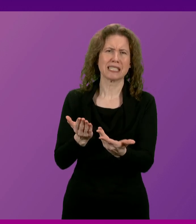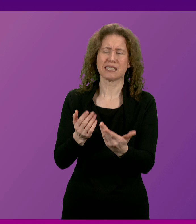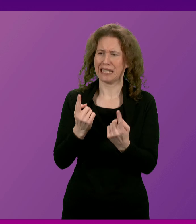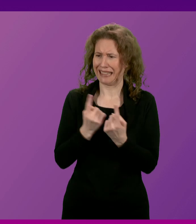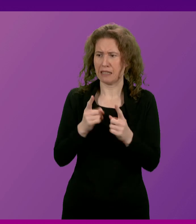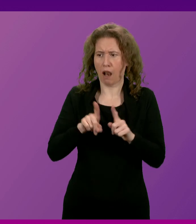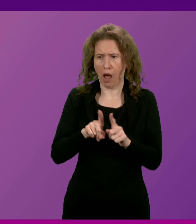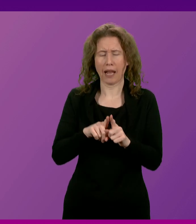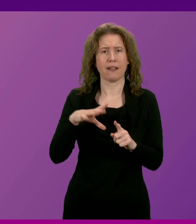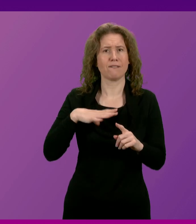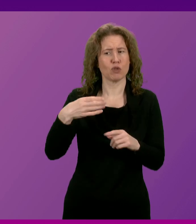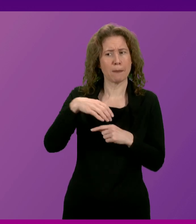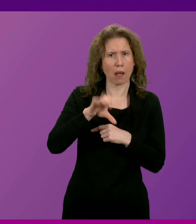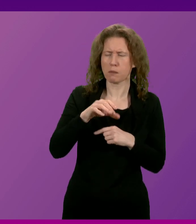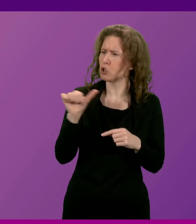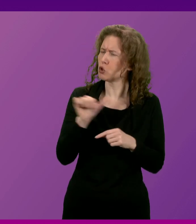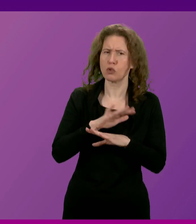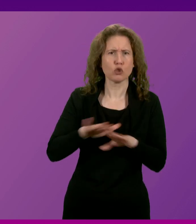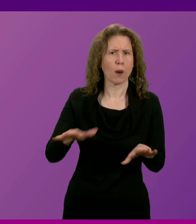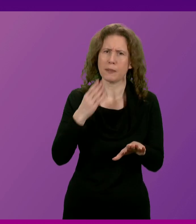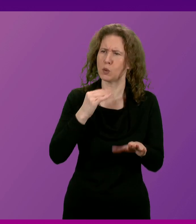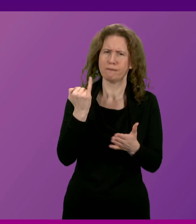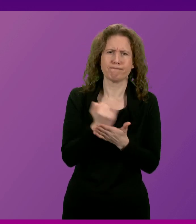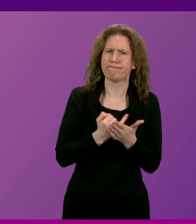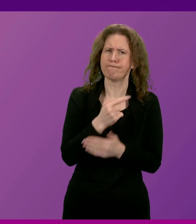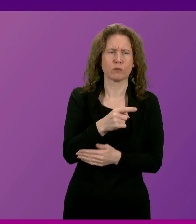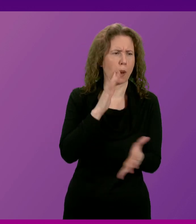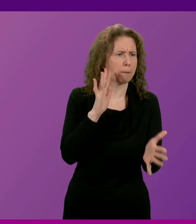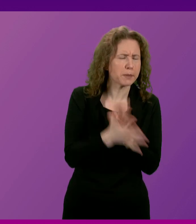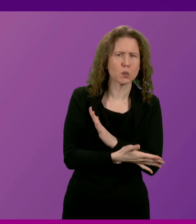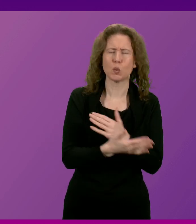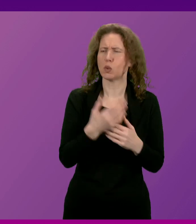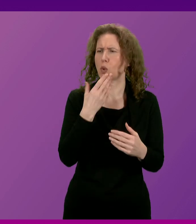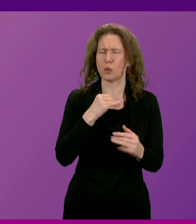free bus pass should not be in any way abused in relation to the experience of bus drivers.